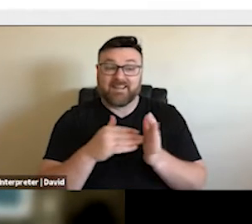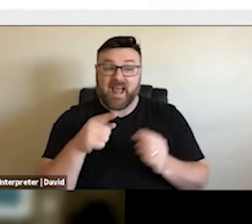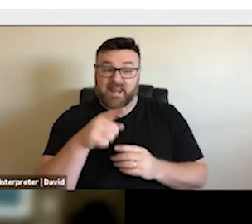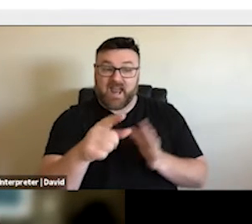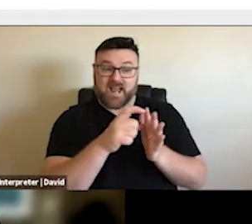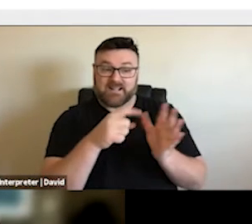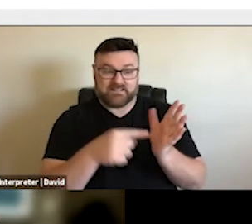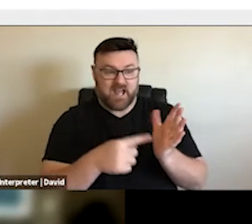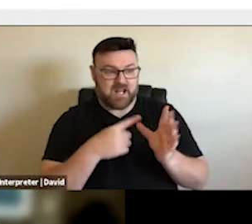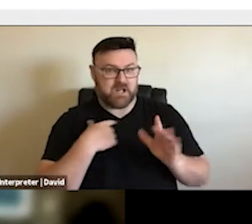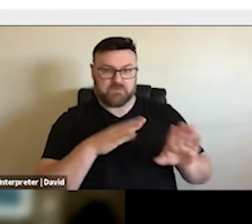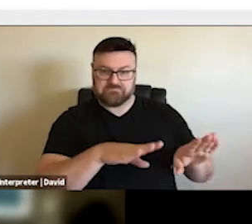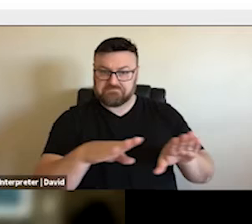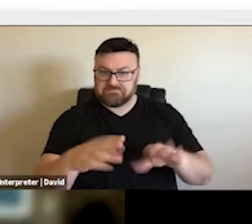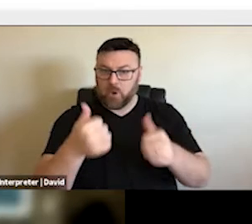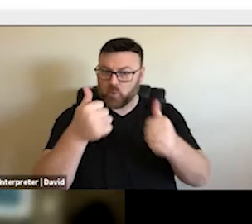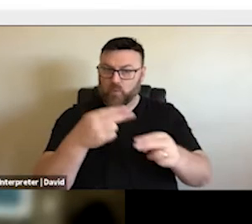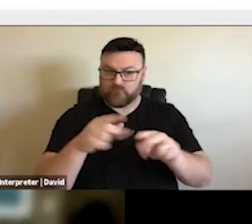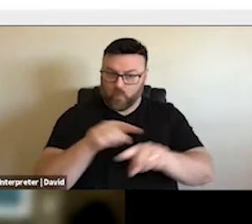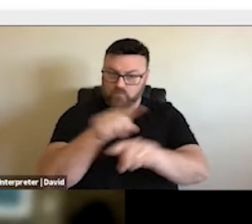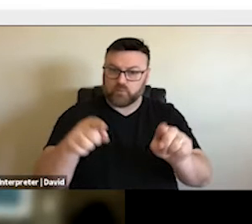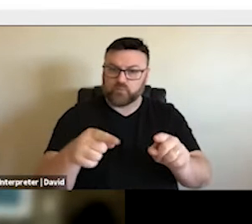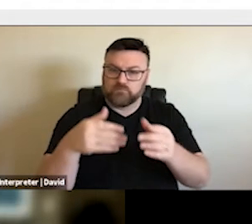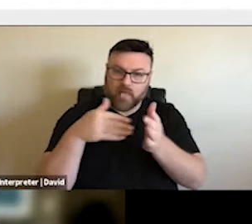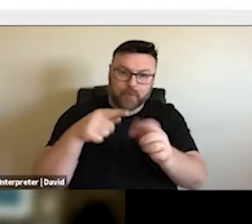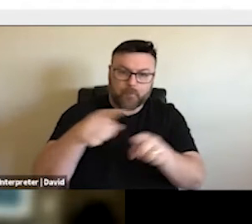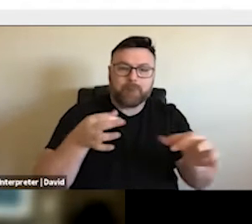basis for planning. You can have a closer look at those stats.